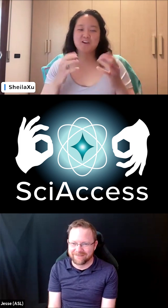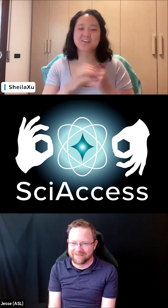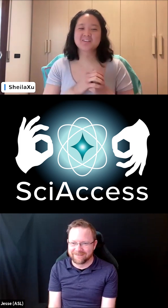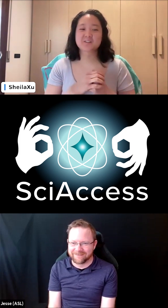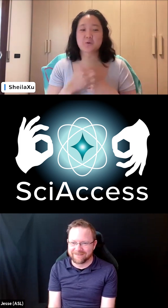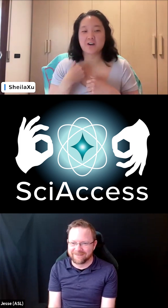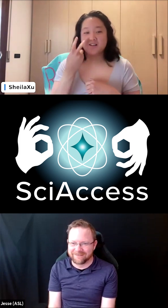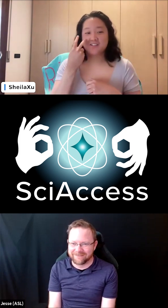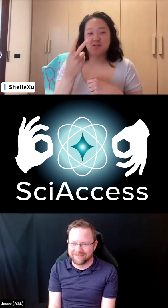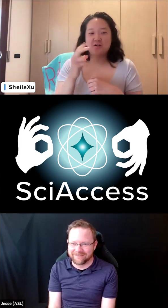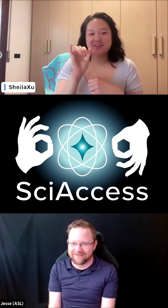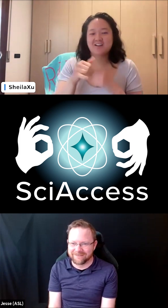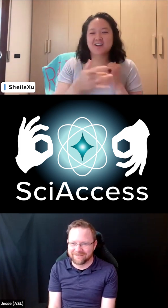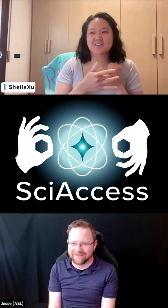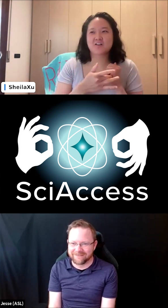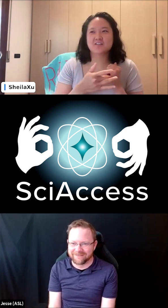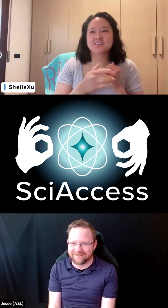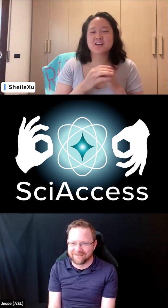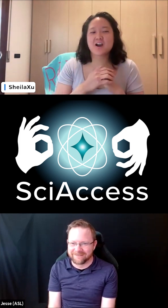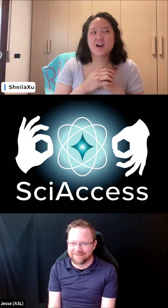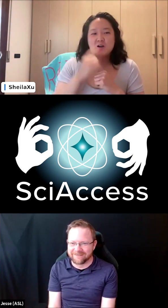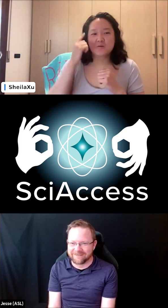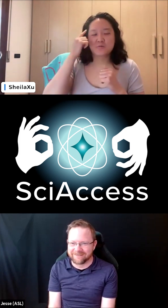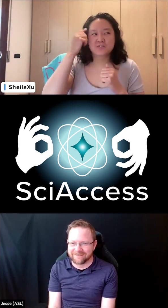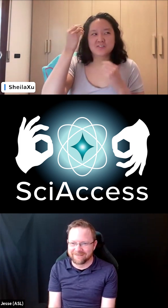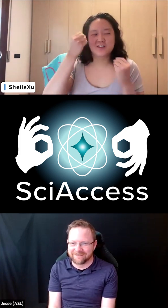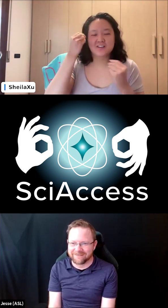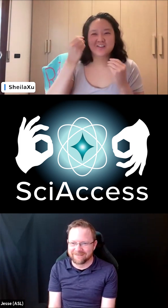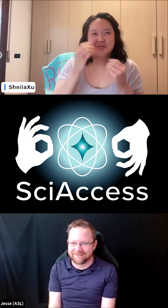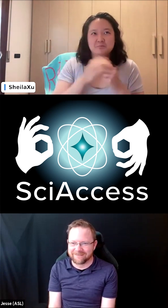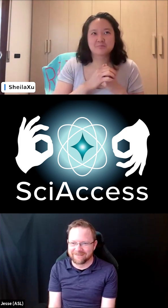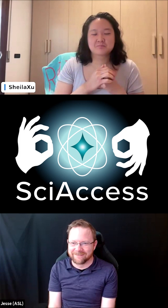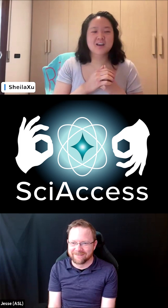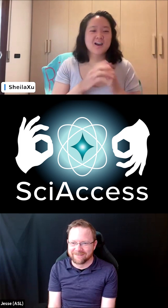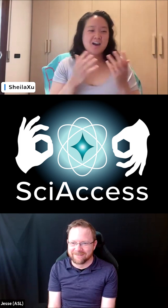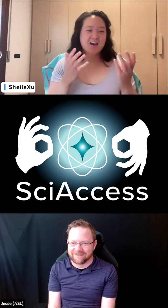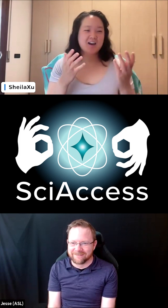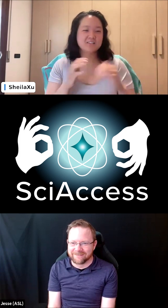I saw the technology that provoked a lot of thought and consideration.